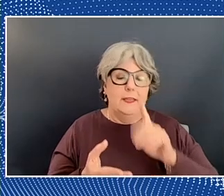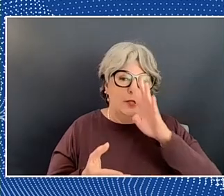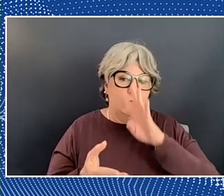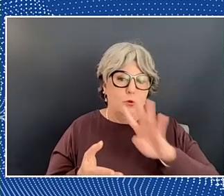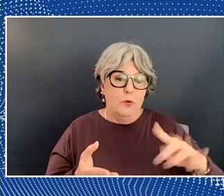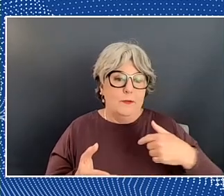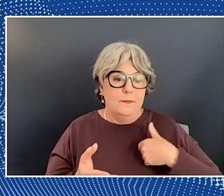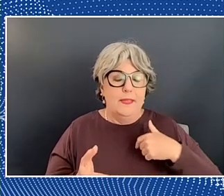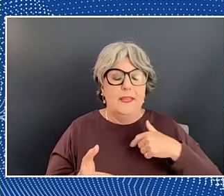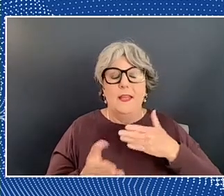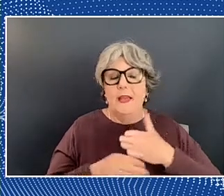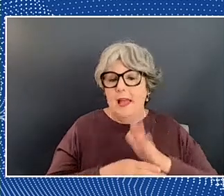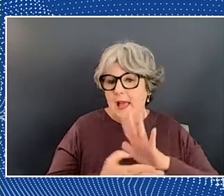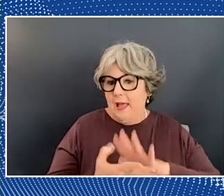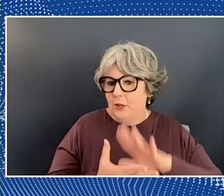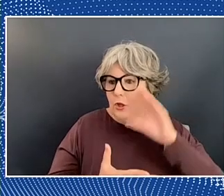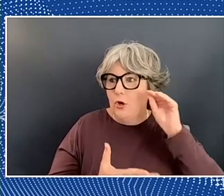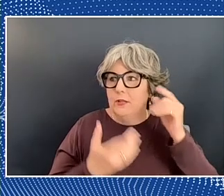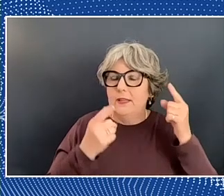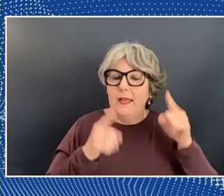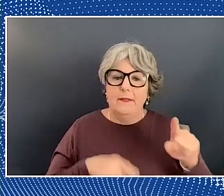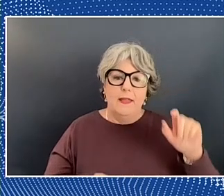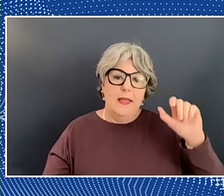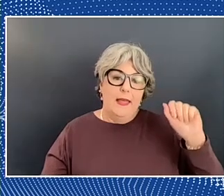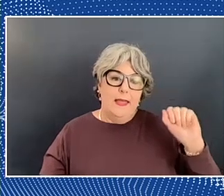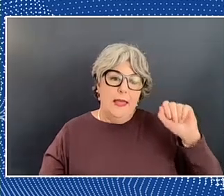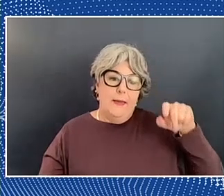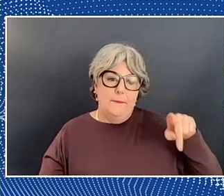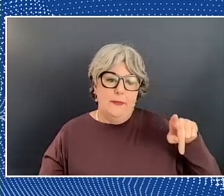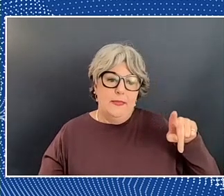I learned that this was happening at branches all across the country.